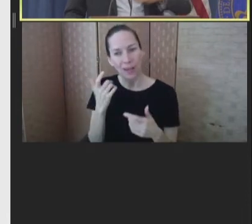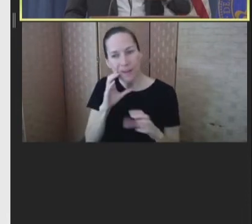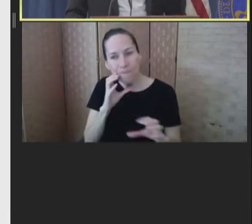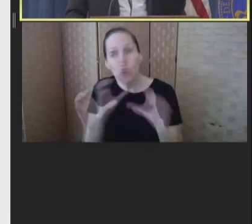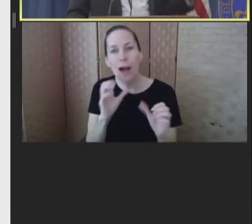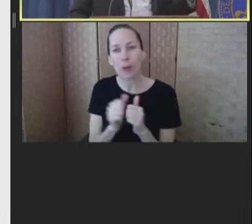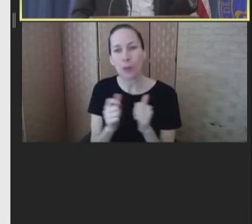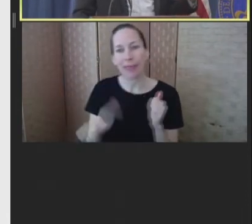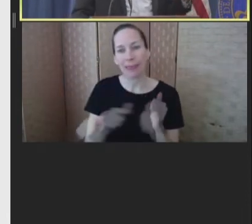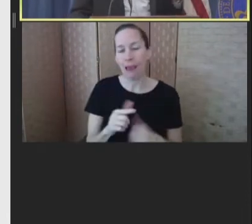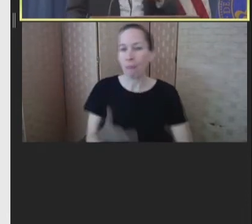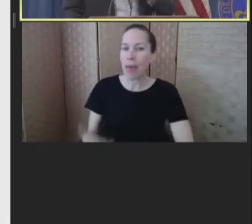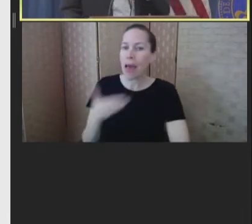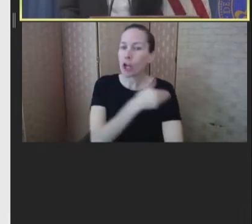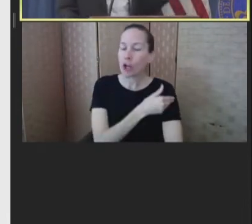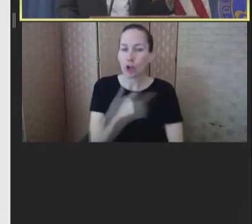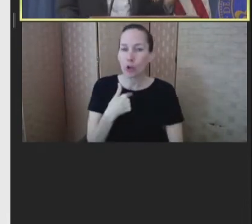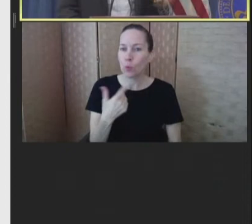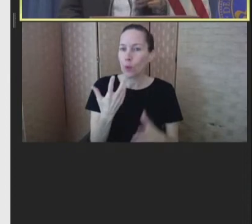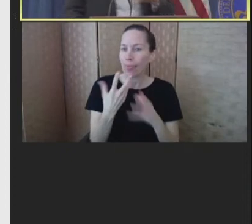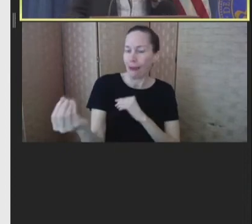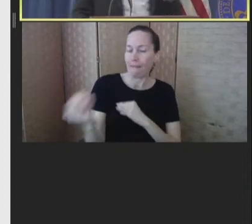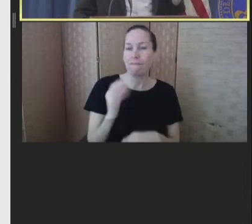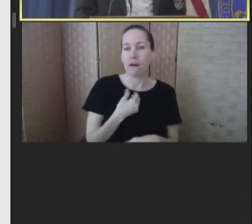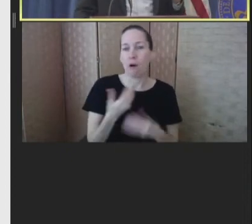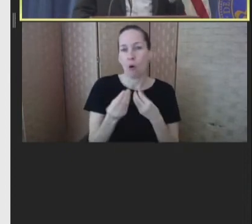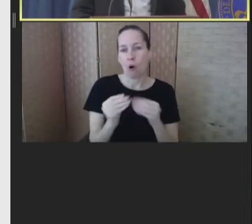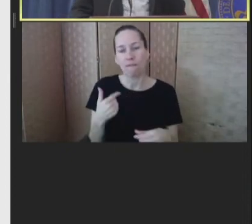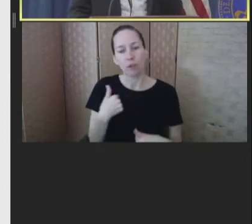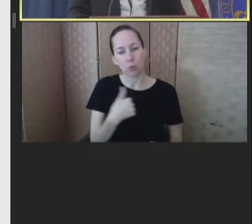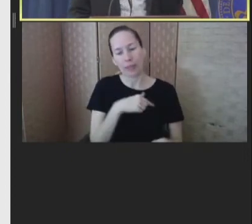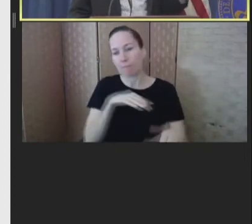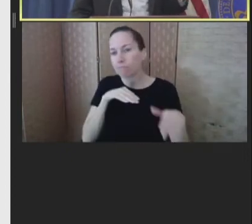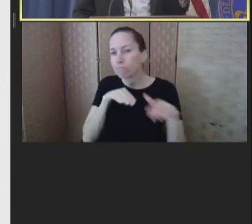out of our offices and getting into communities and listening, and recognizing that in decision